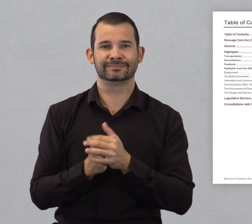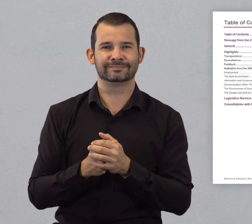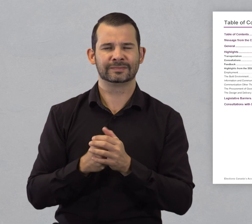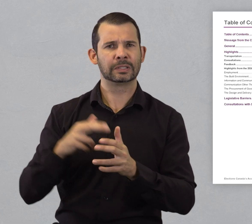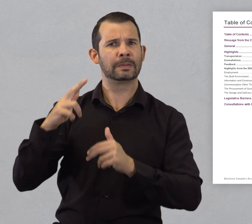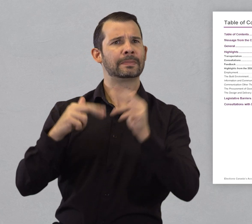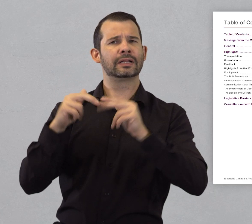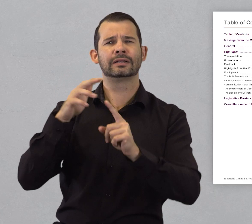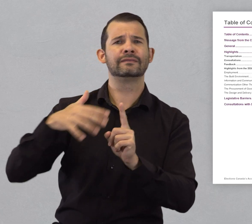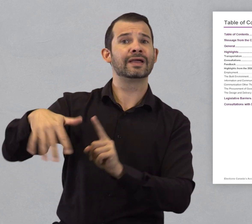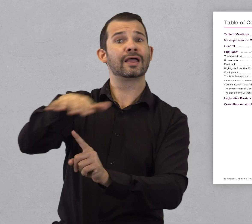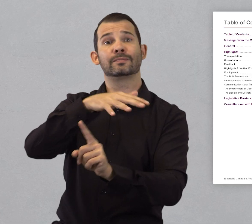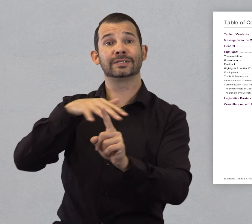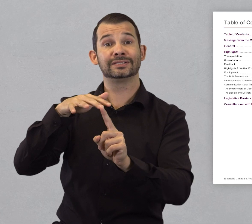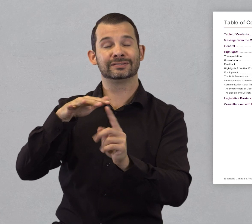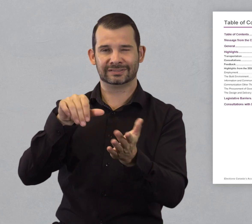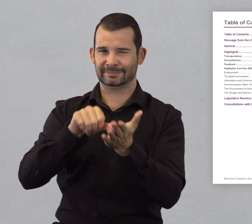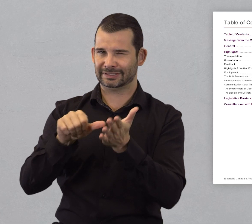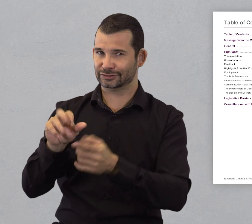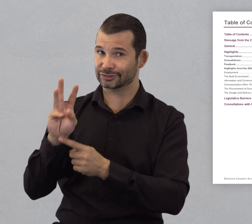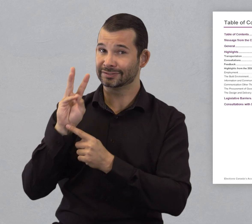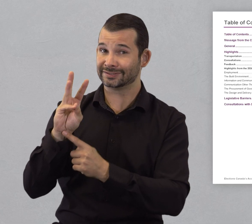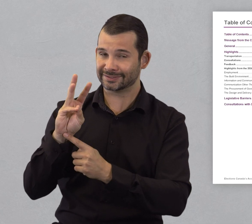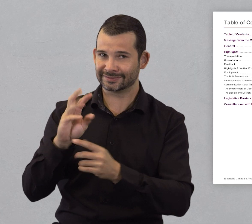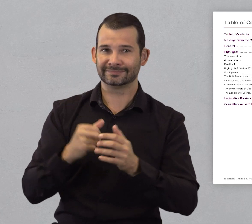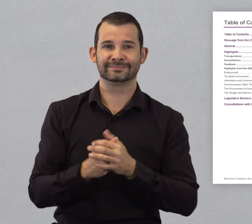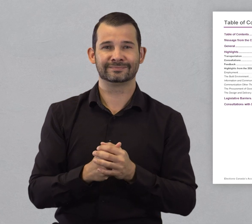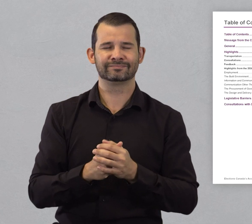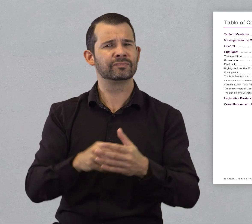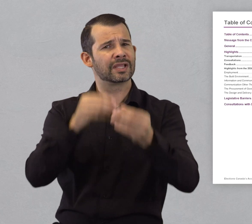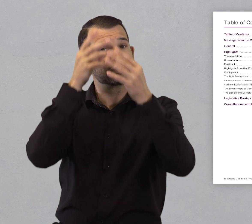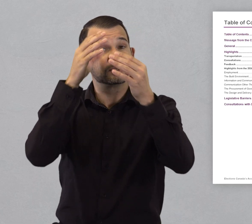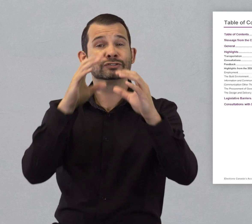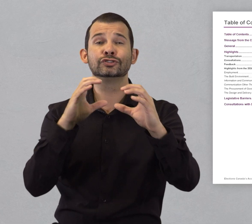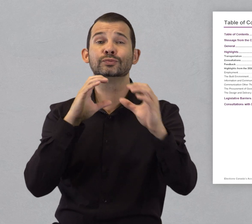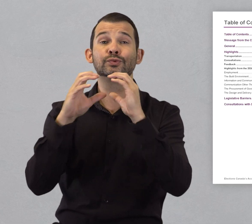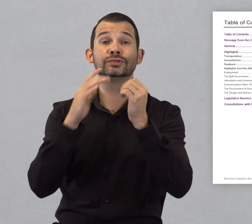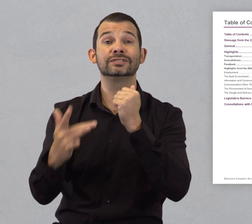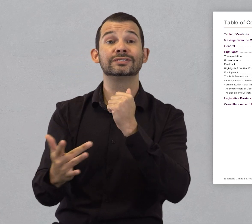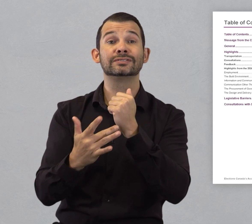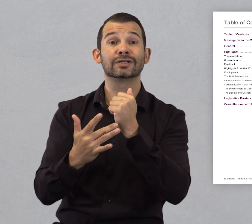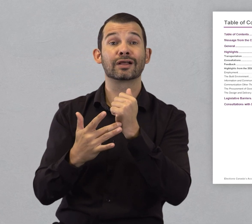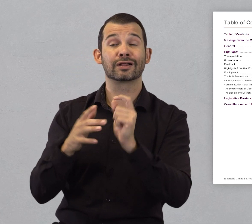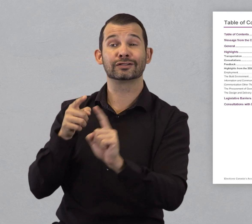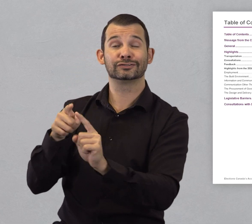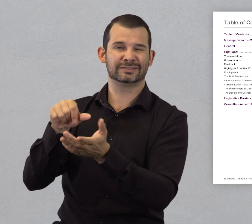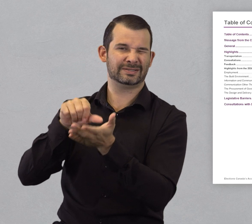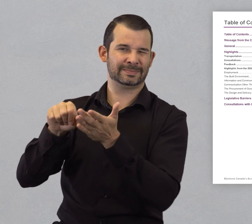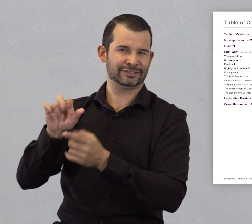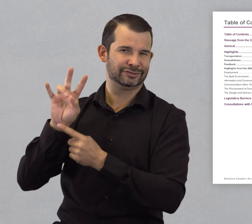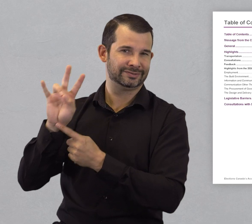The Built Environment 6 Information and Communication Technologies 7